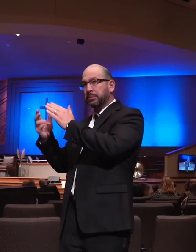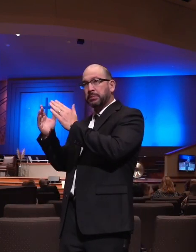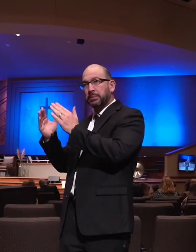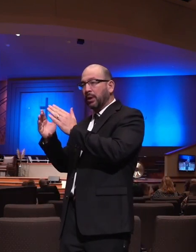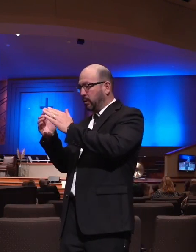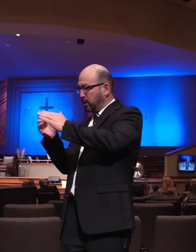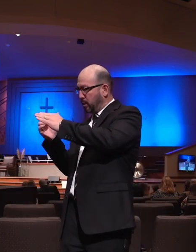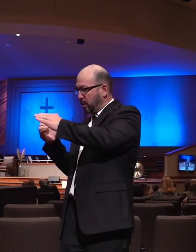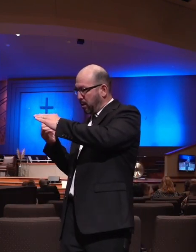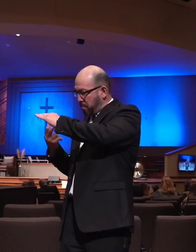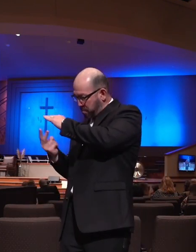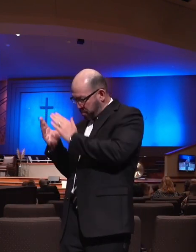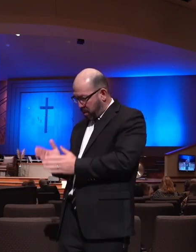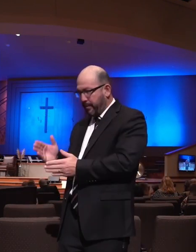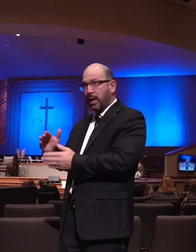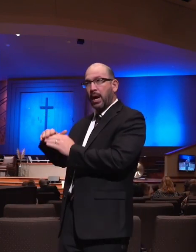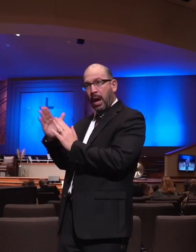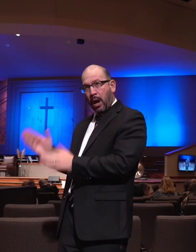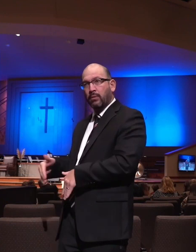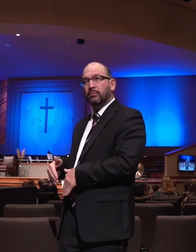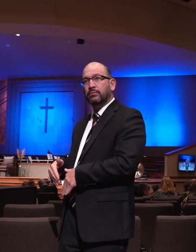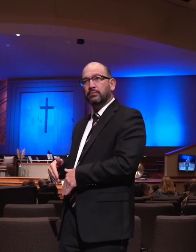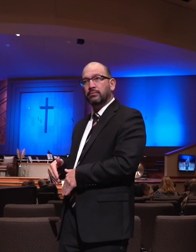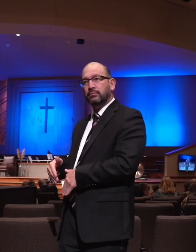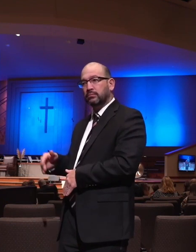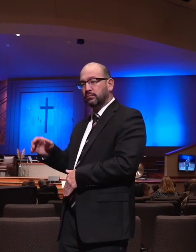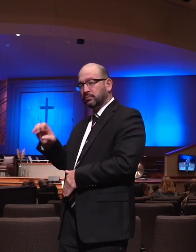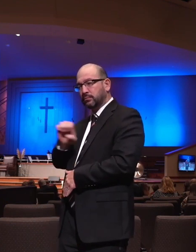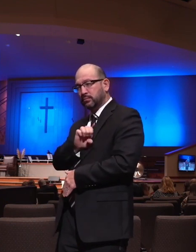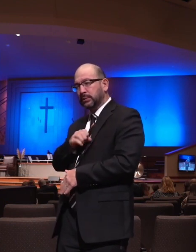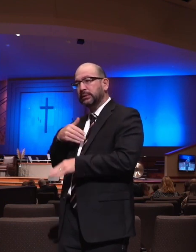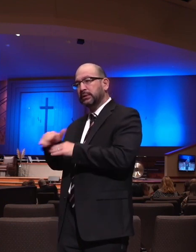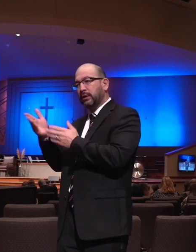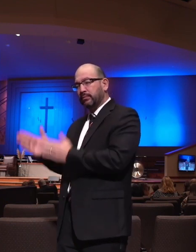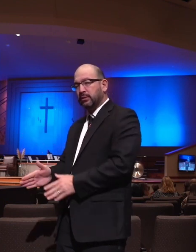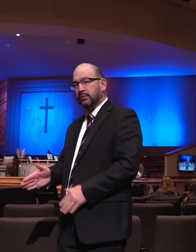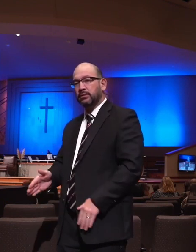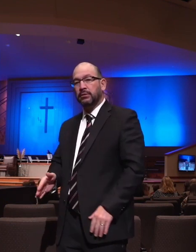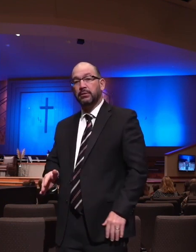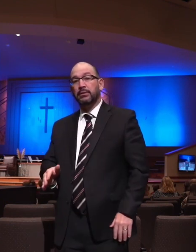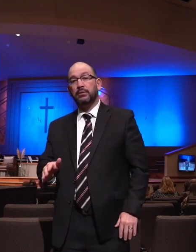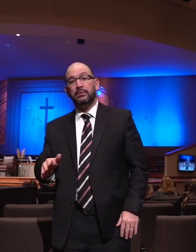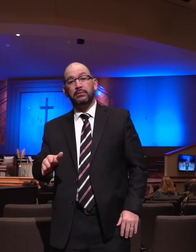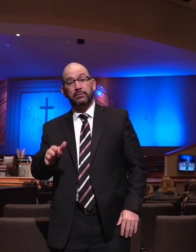Elisha sent a messenger unto him see this captain this general this